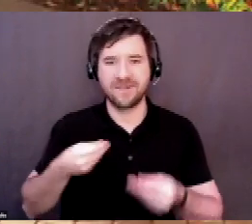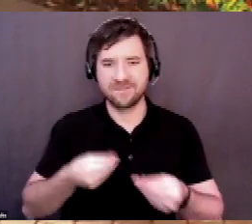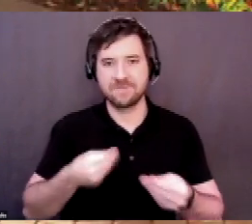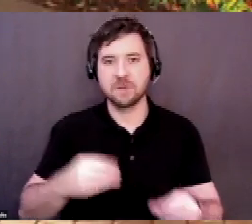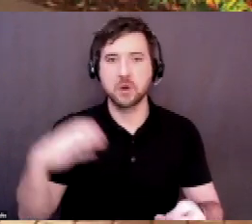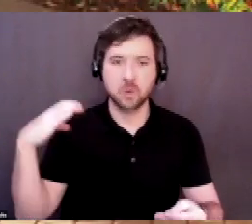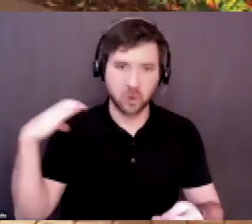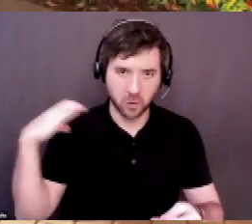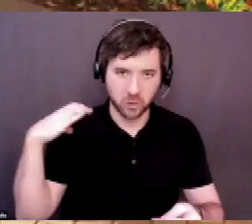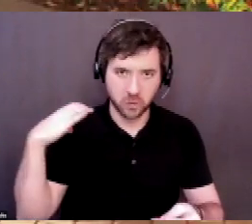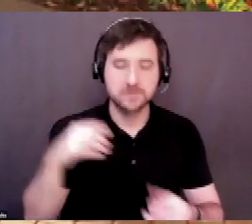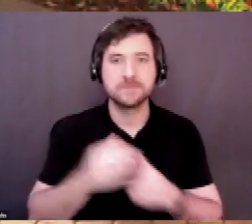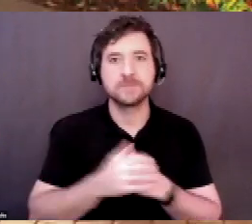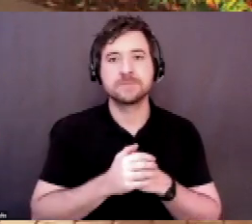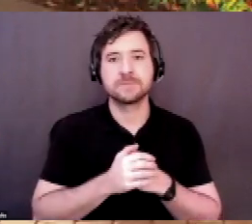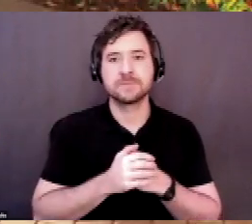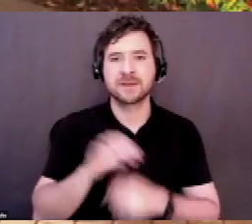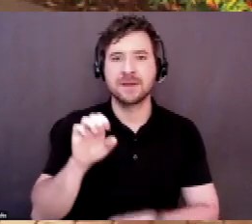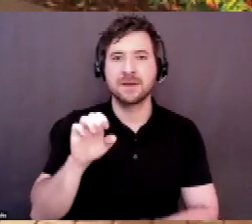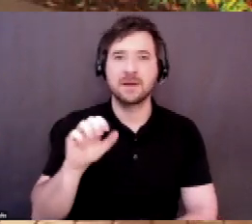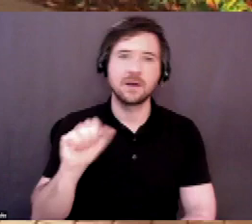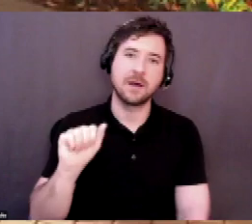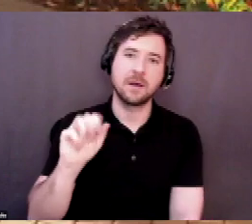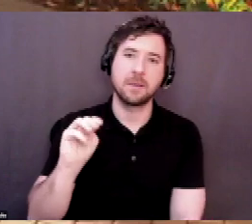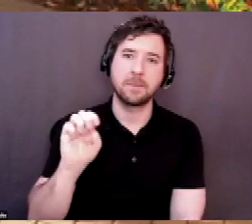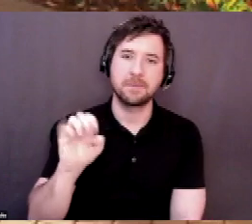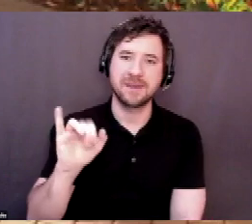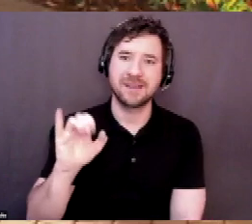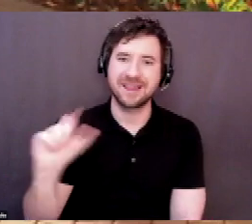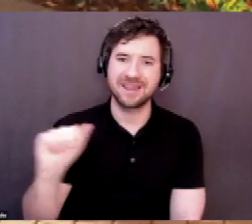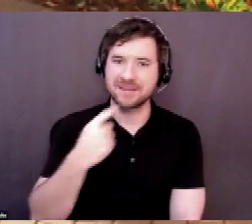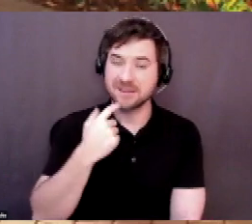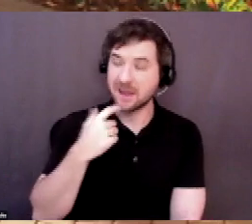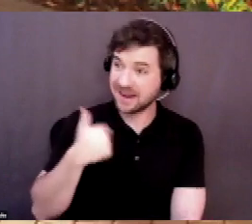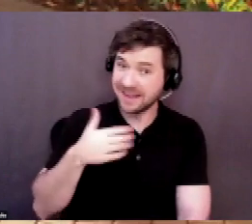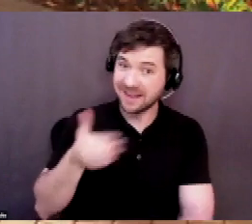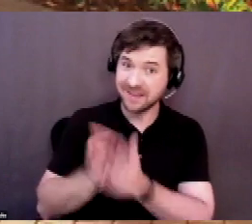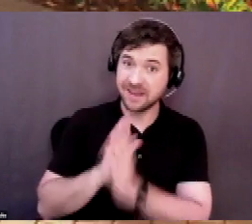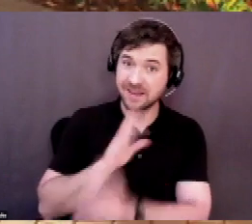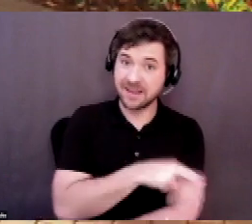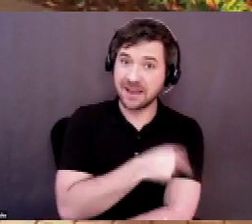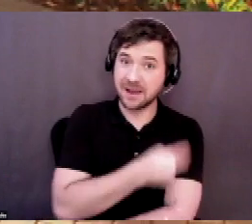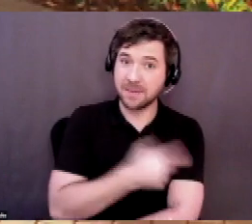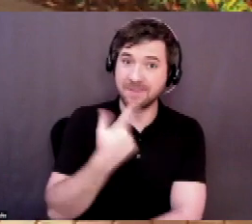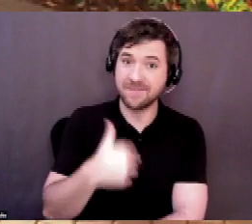Amelia says, I had asked the hospital for a breastfeeding coach and they never responded.